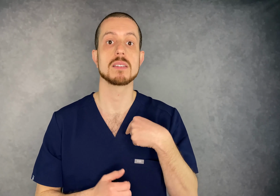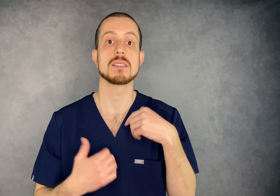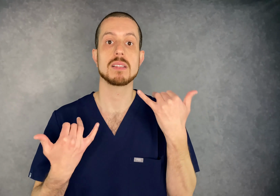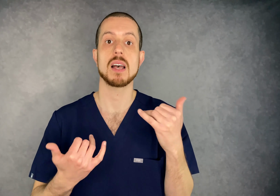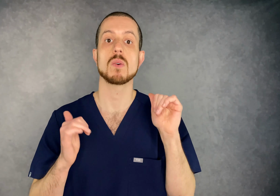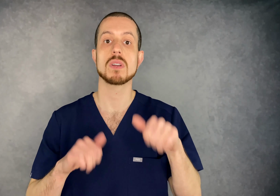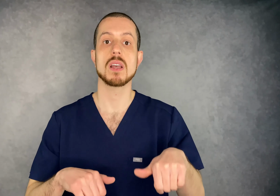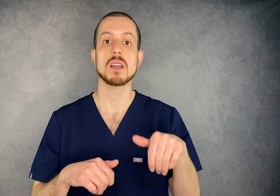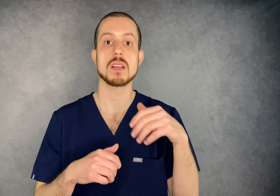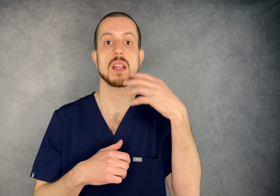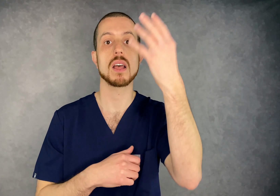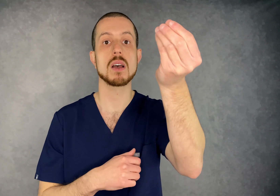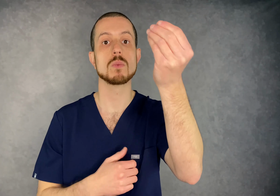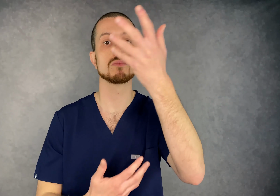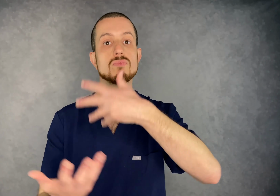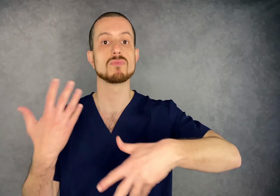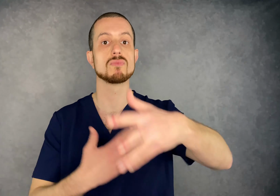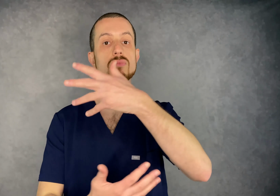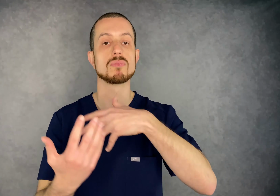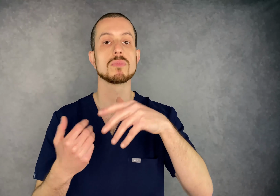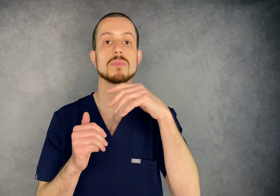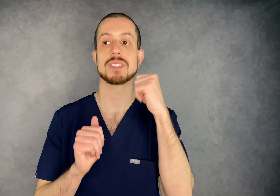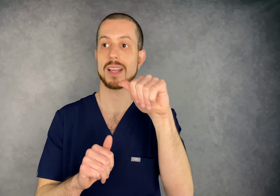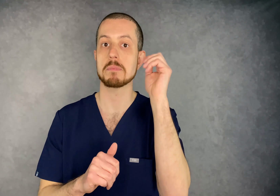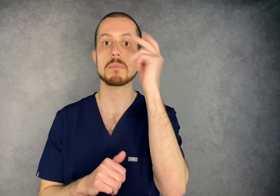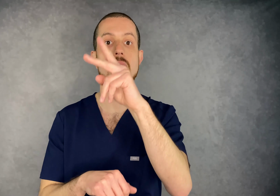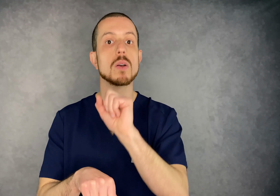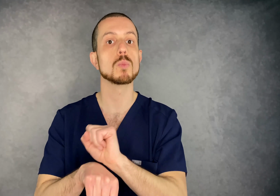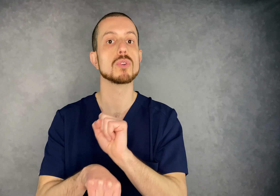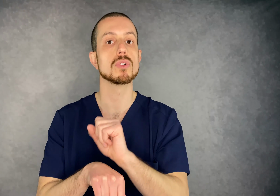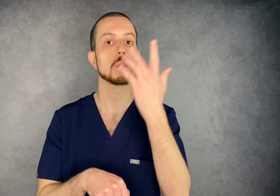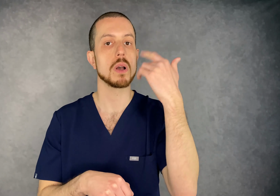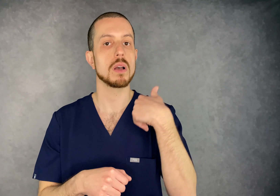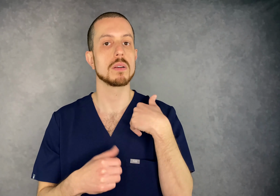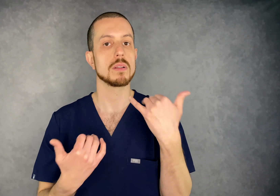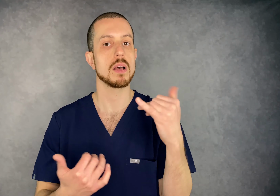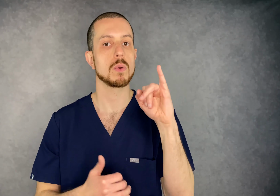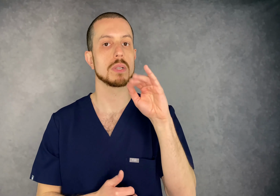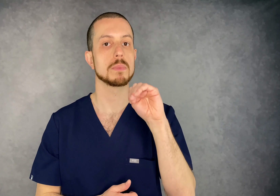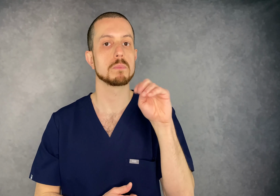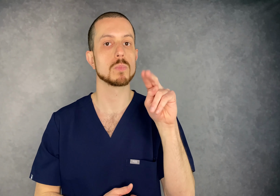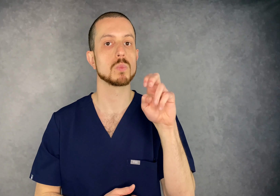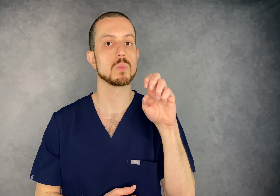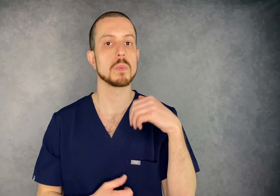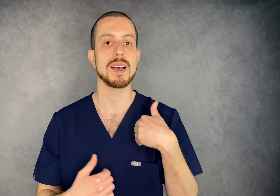That would mean they can now go out in public and return to work because they are now immune.